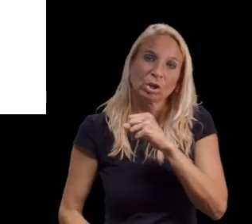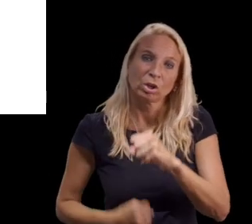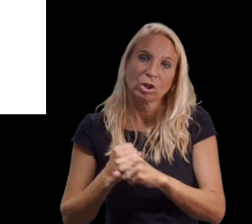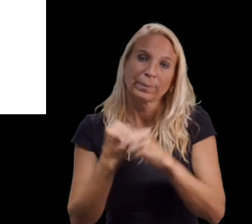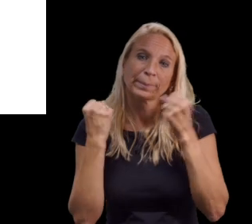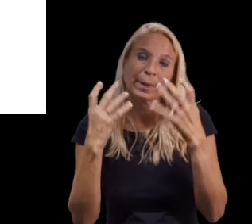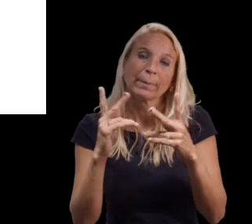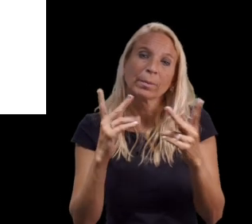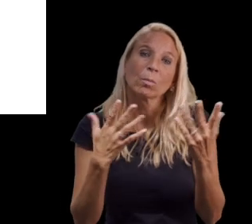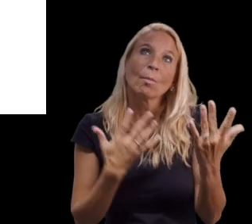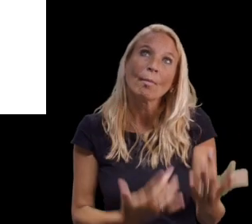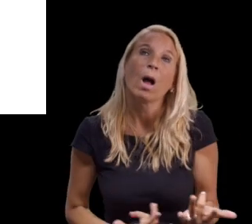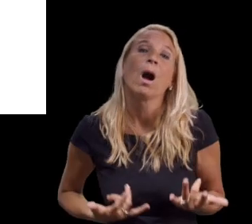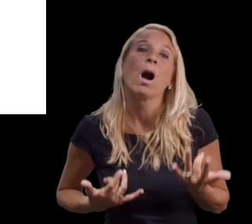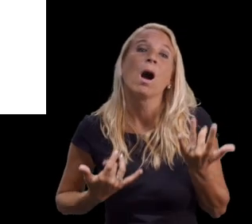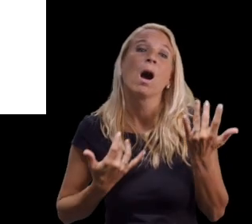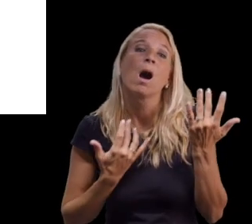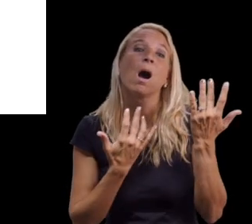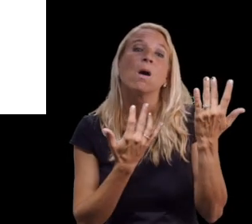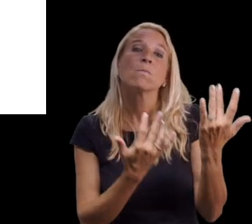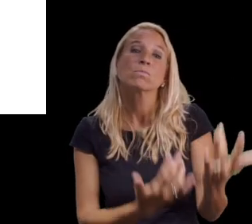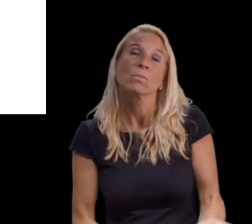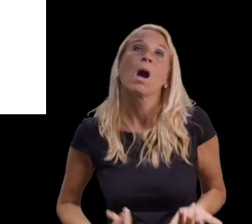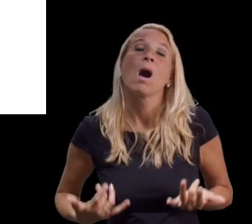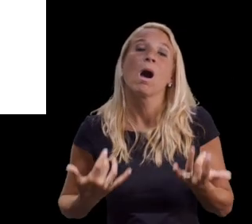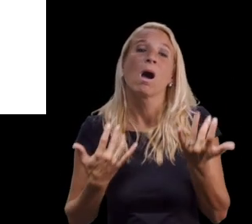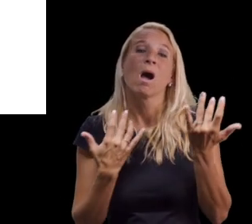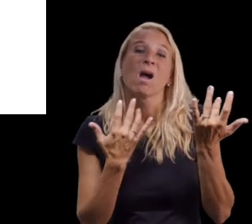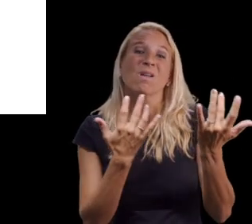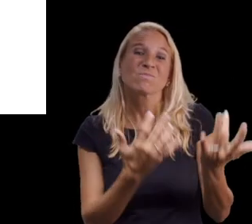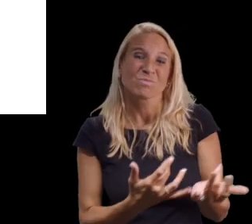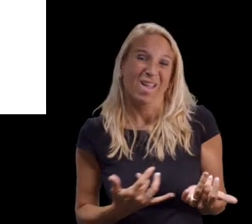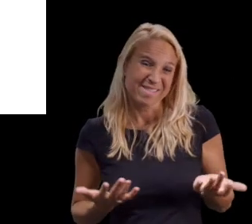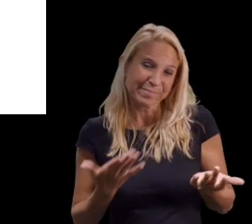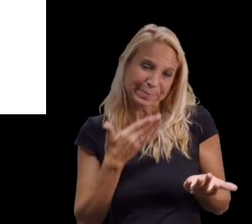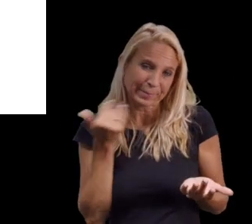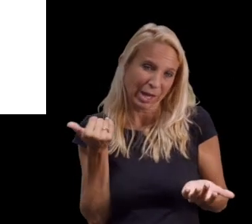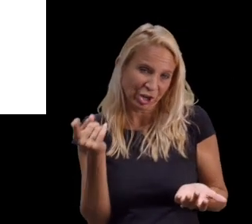which is what many people are waiting on the interest lists.